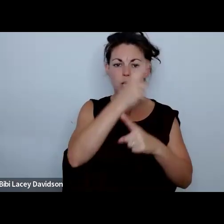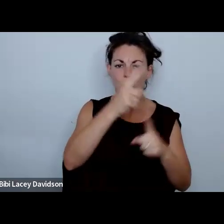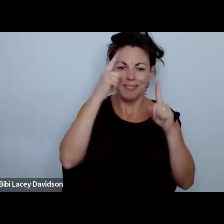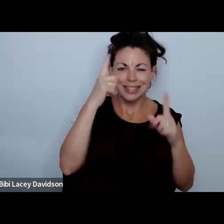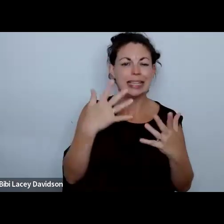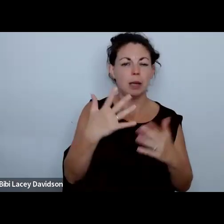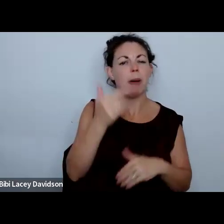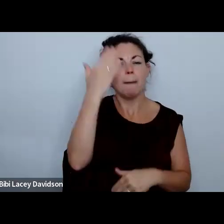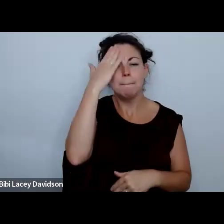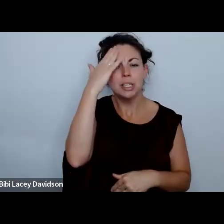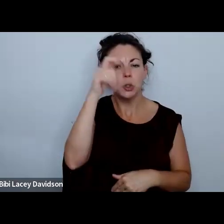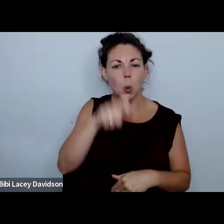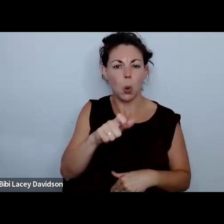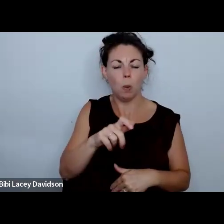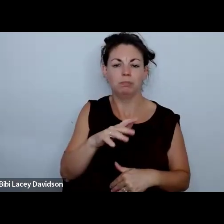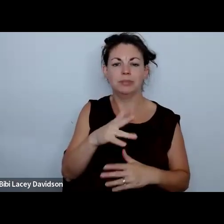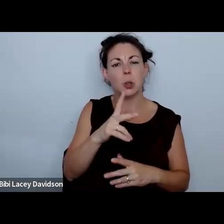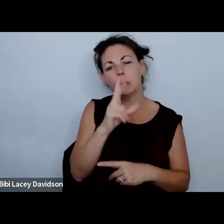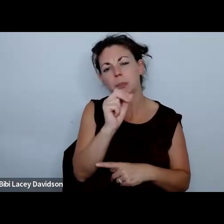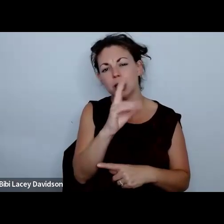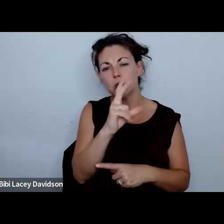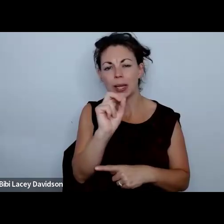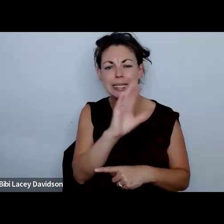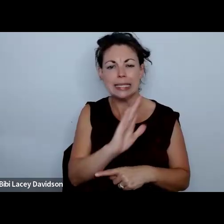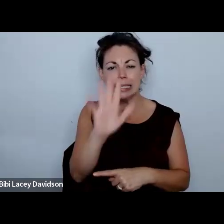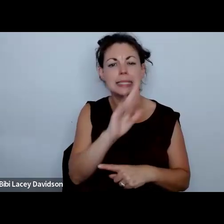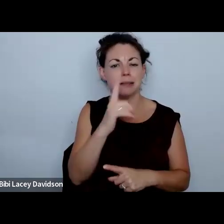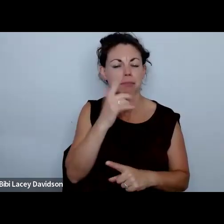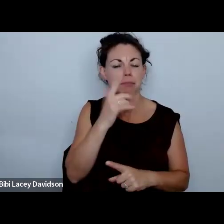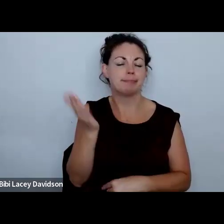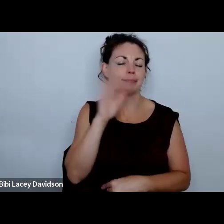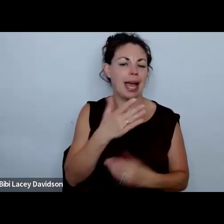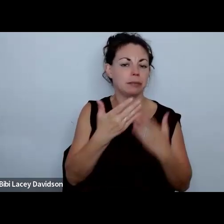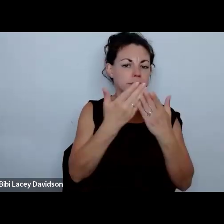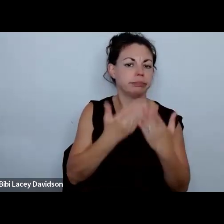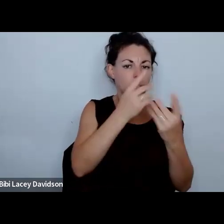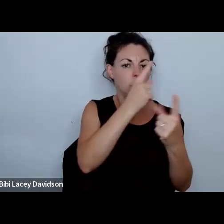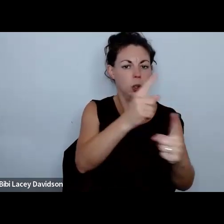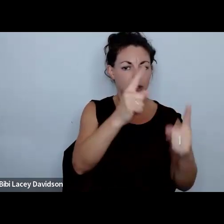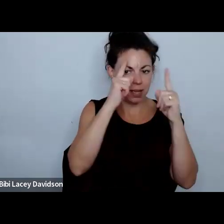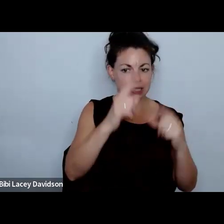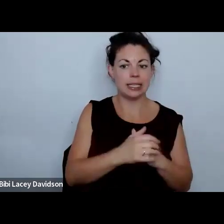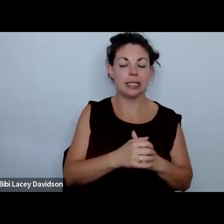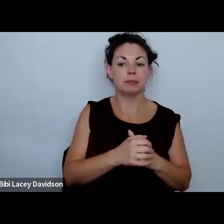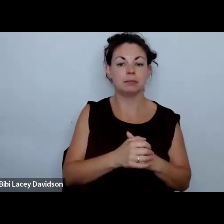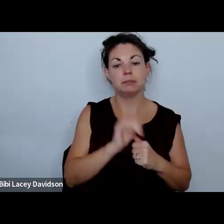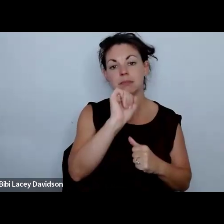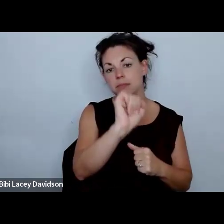Students' Allowance, which I'm sure many people on the call today have experienced. And when I was at university